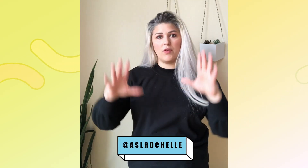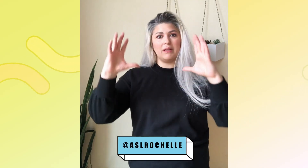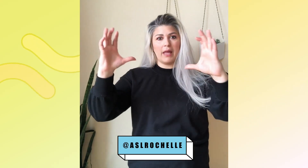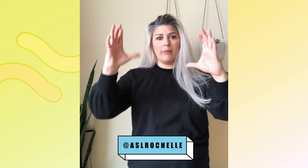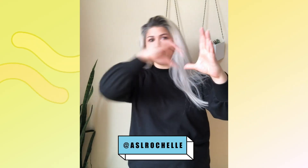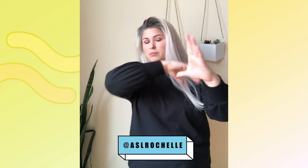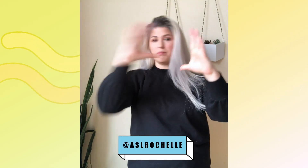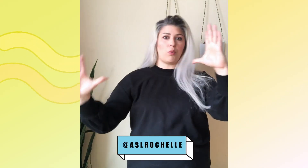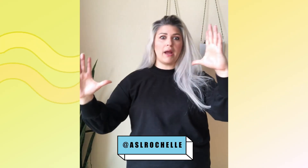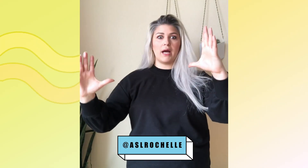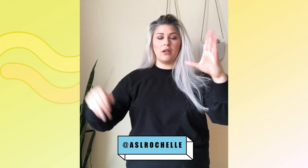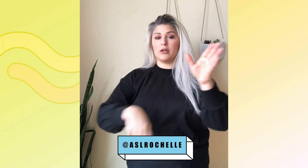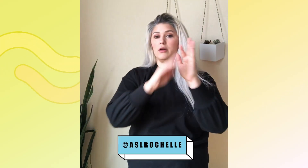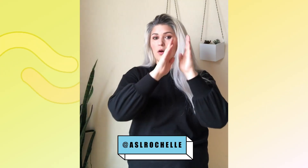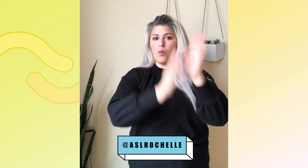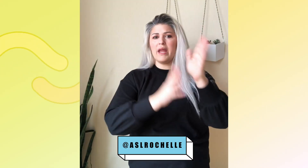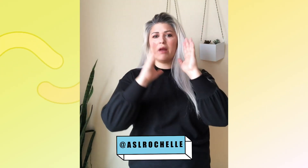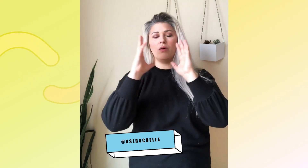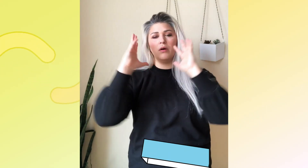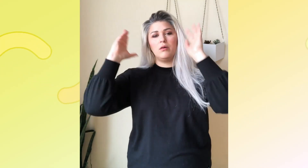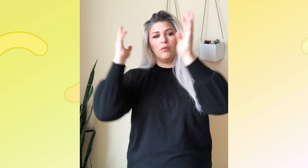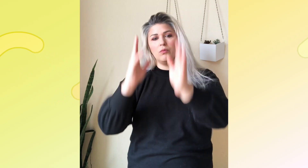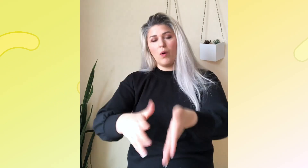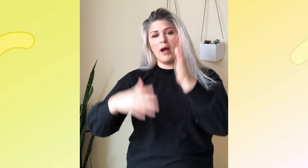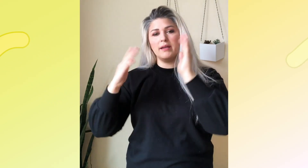there'll be labeled bright color week one,